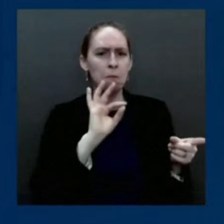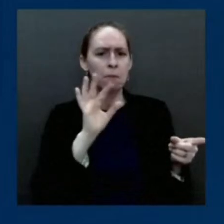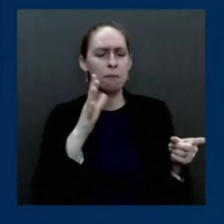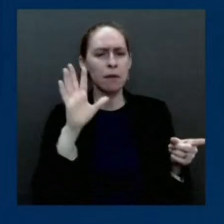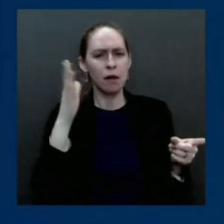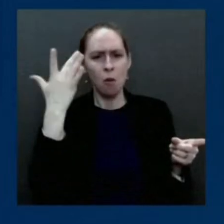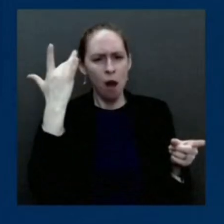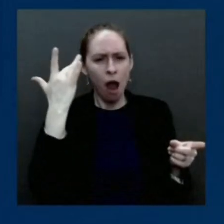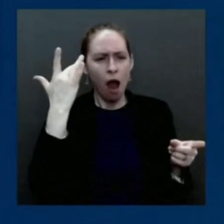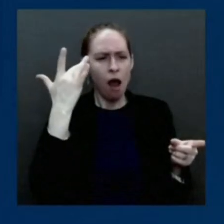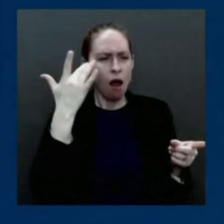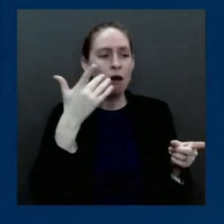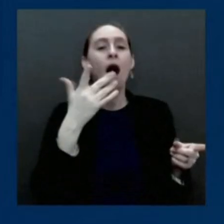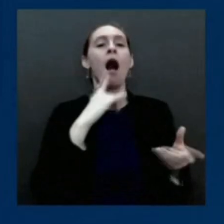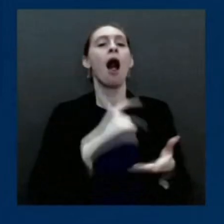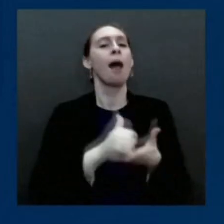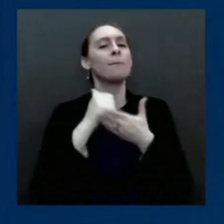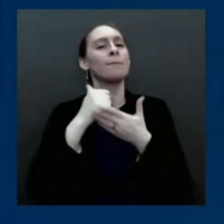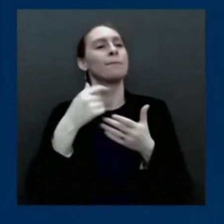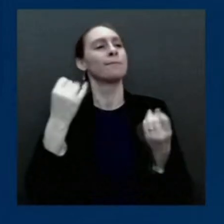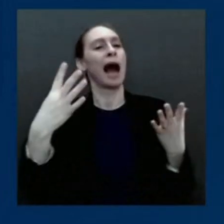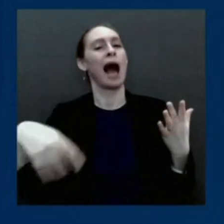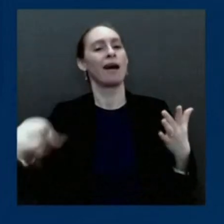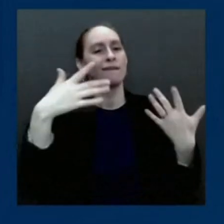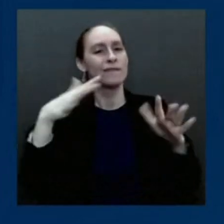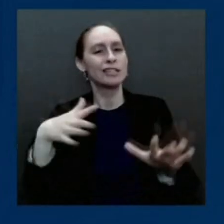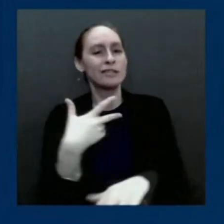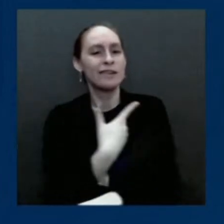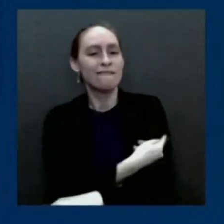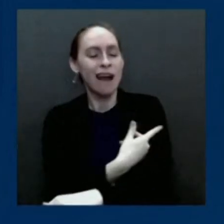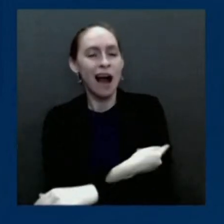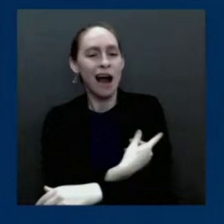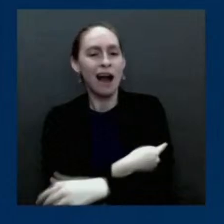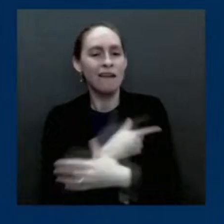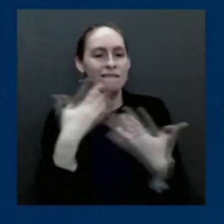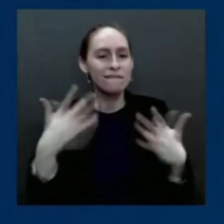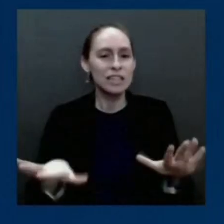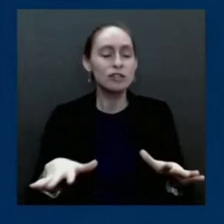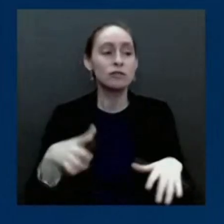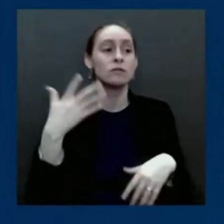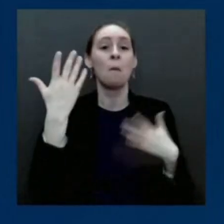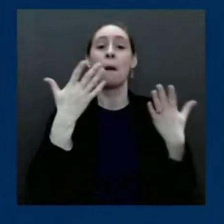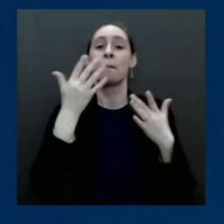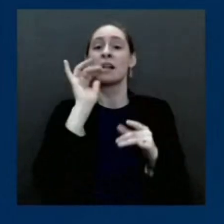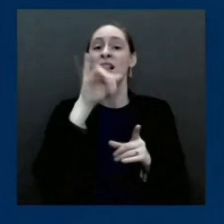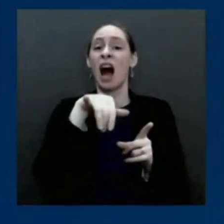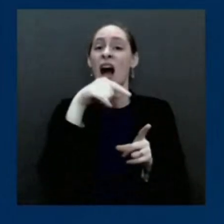IMMUNITY OR THE INTRINES YINGLY LOWER VARIANTS OF OMICRON AS